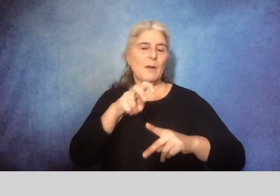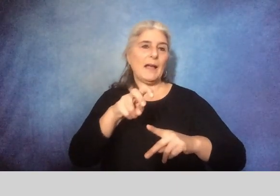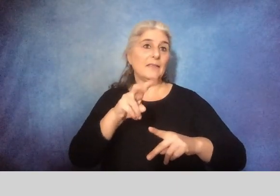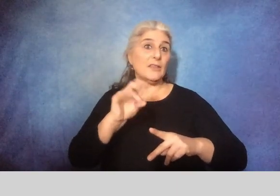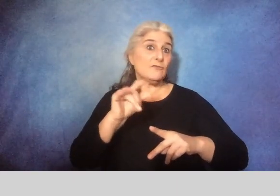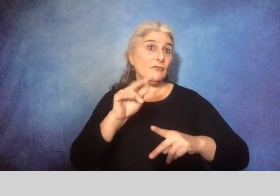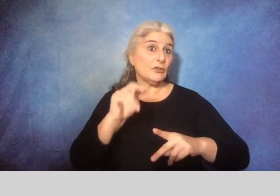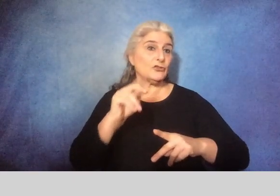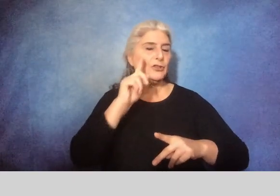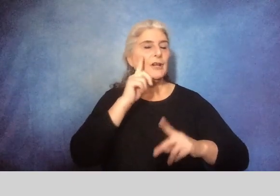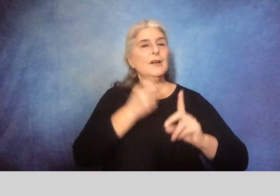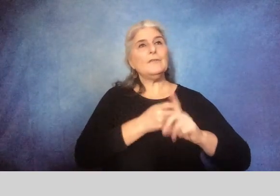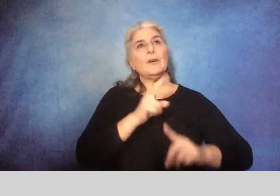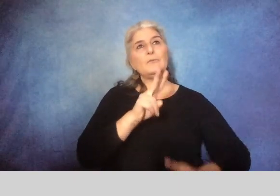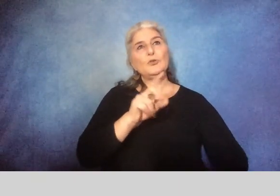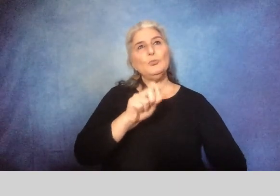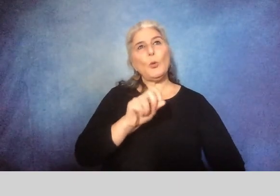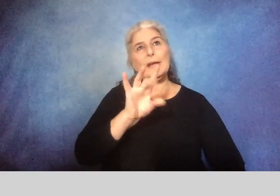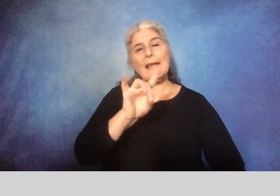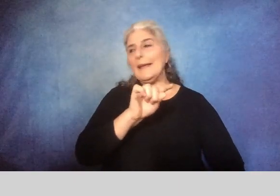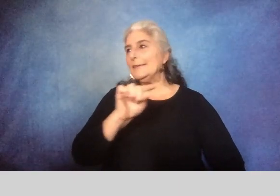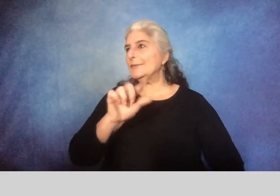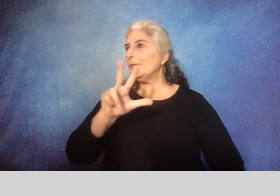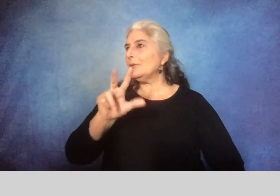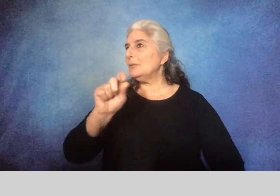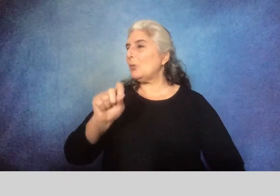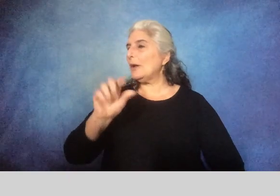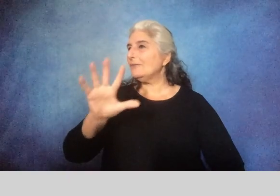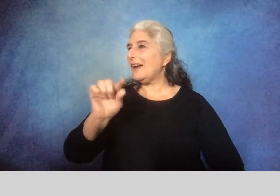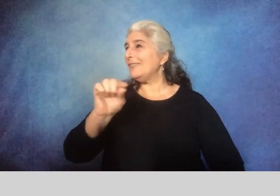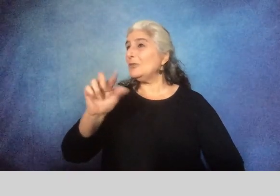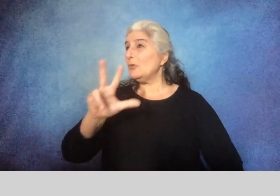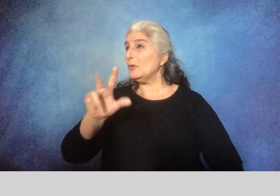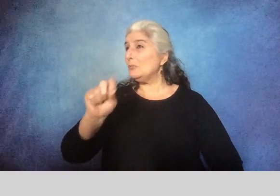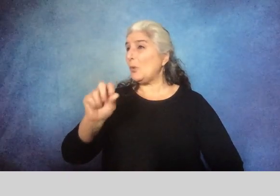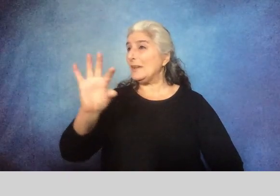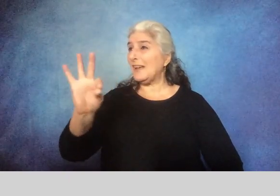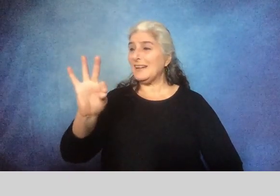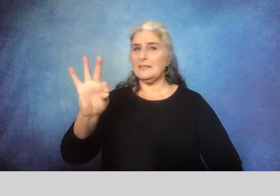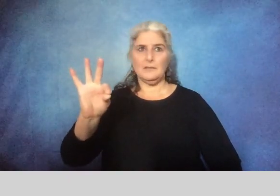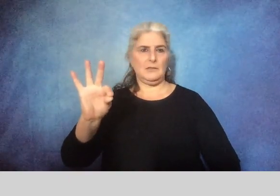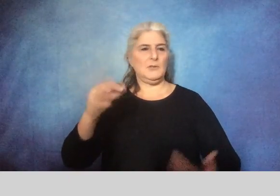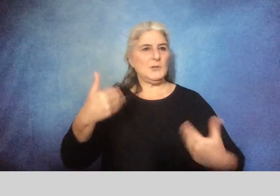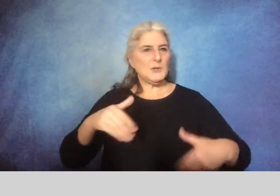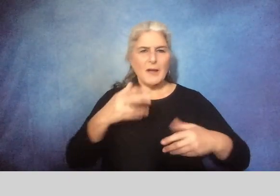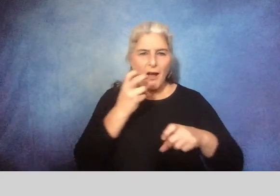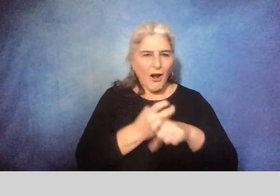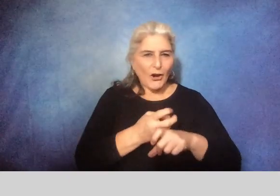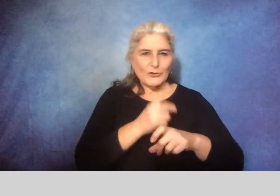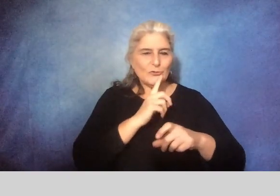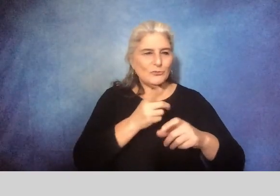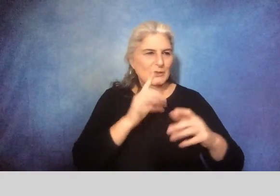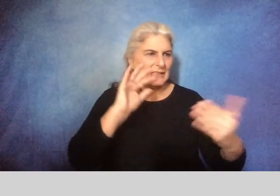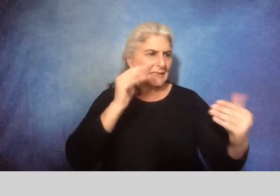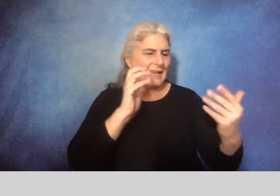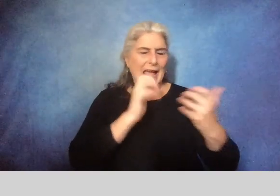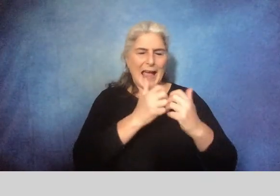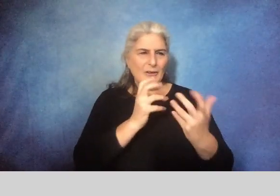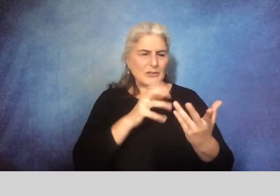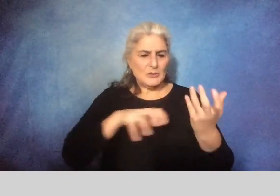let's say 3.5 to 3.9, it is very hard to match, and mix and match that combo.